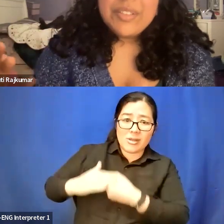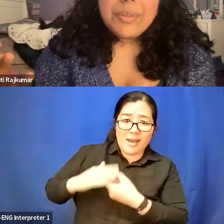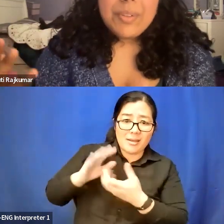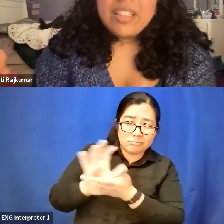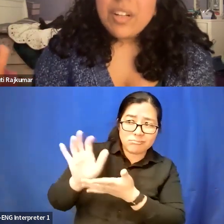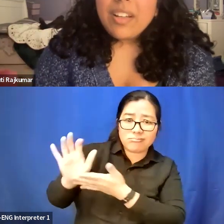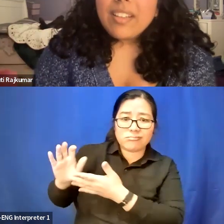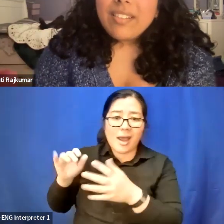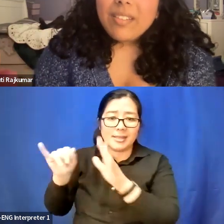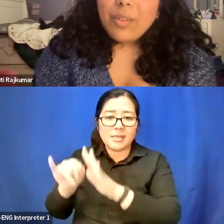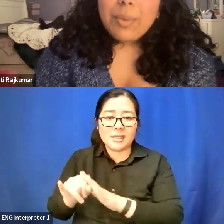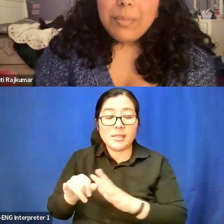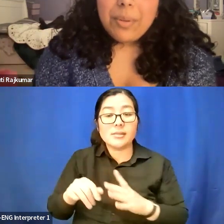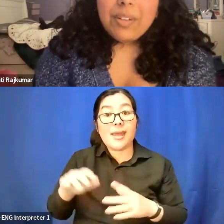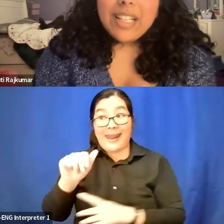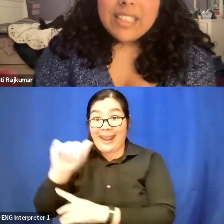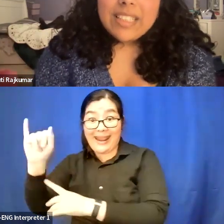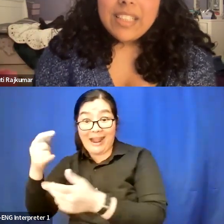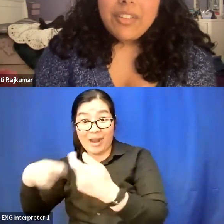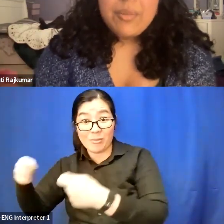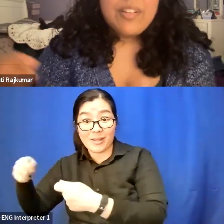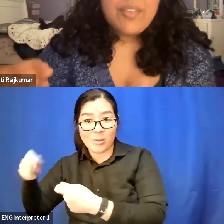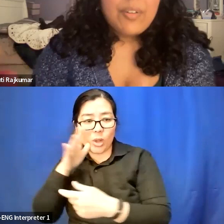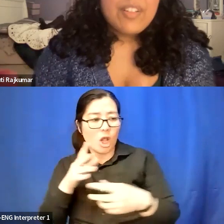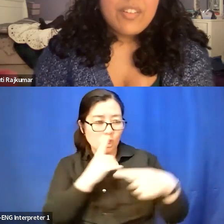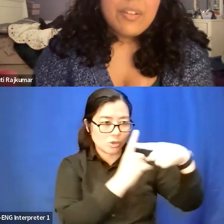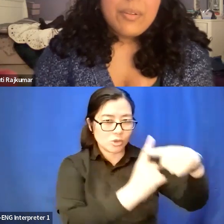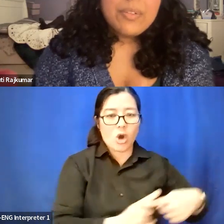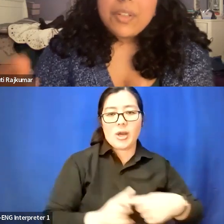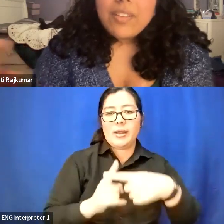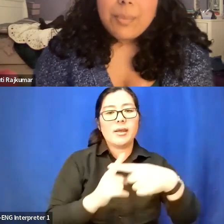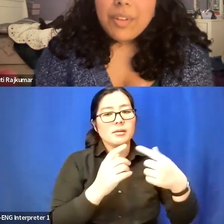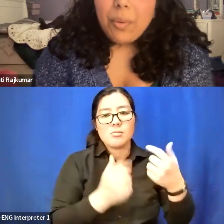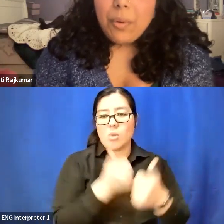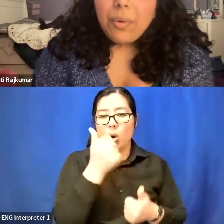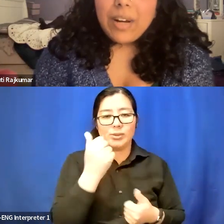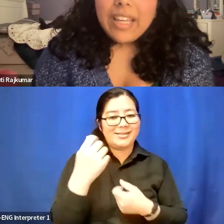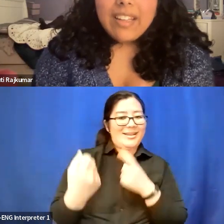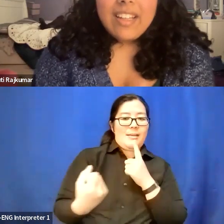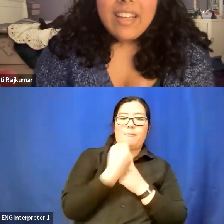to really target those people and do a disservice to journalism as a whole, right.